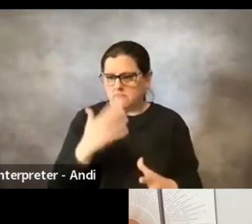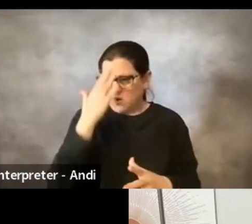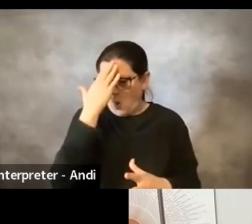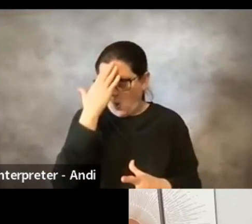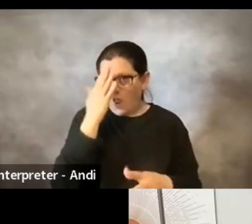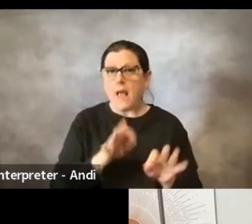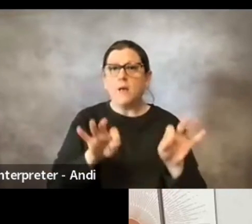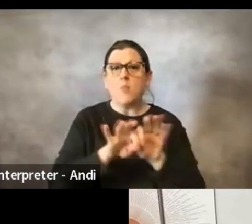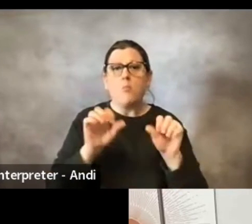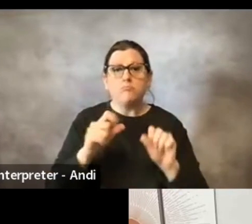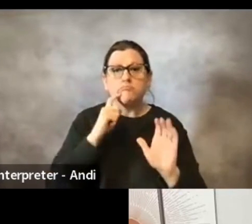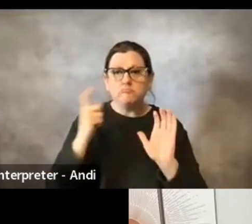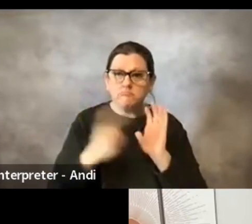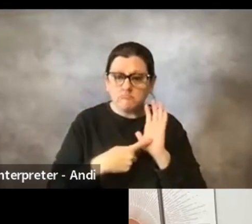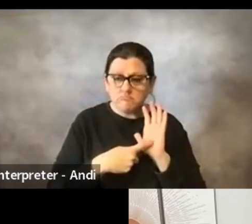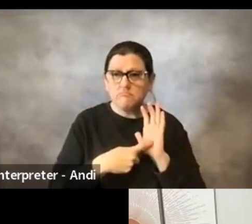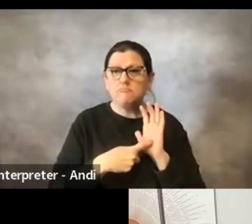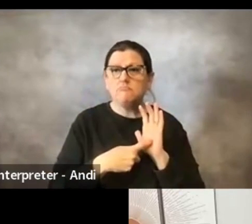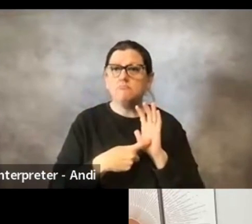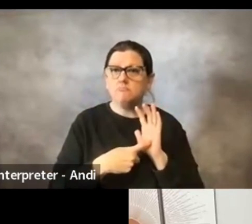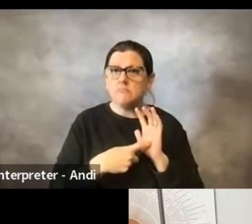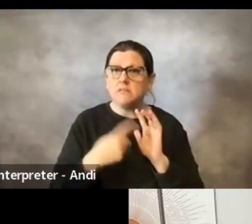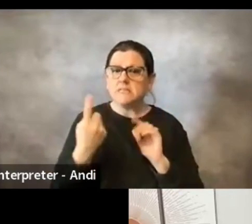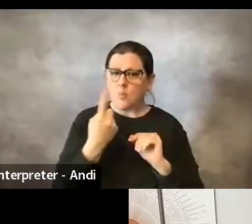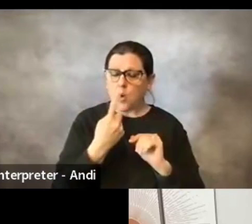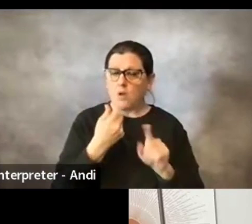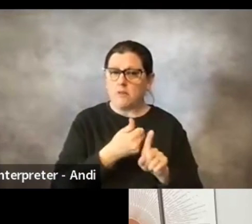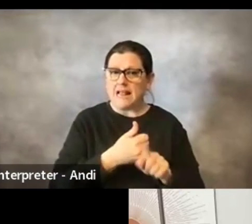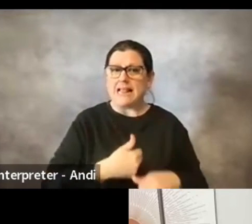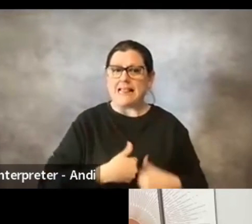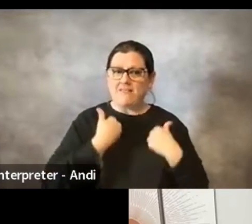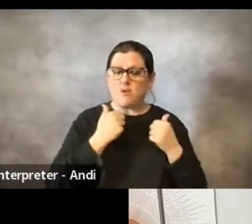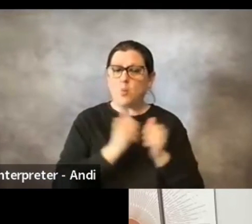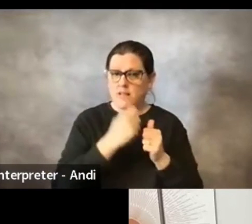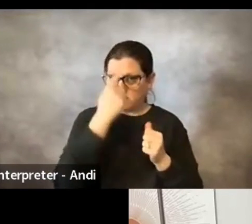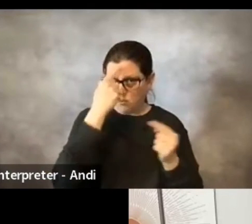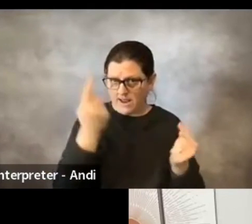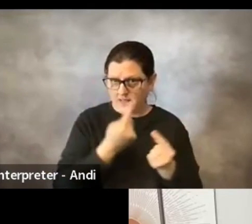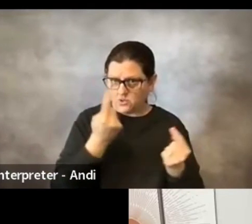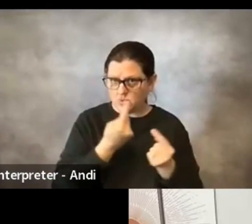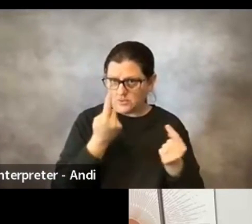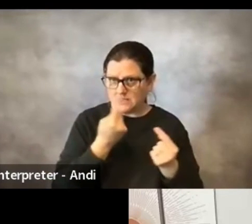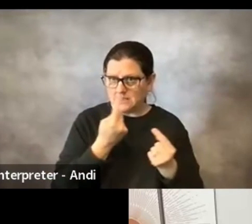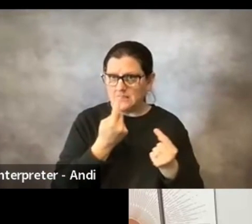recognize that someone is living with a brain injury. And so just like I was saying earlier about